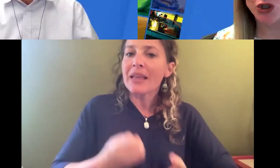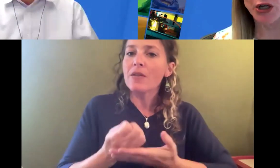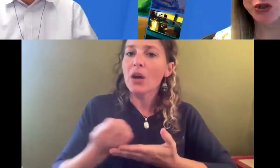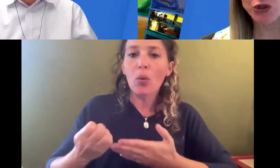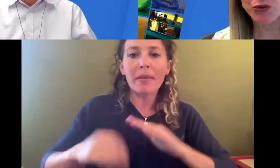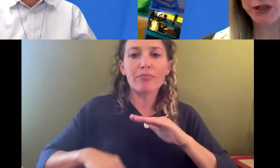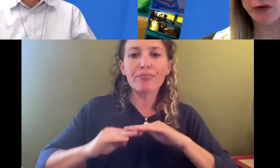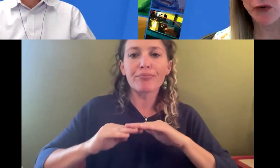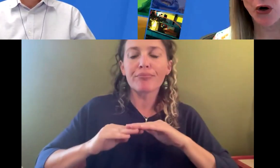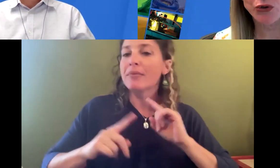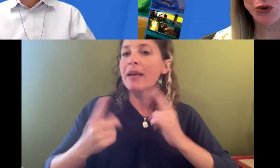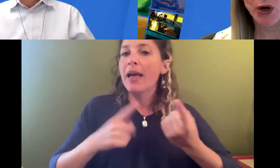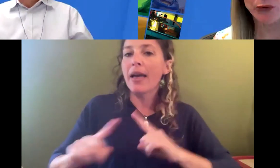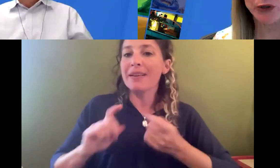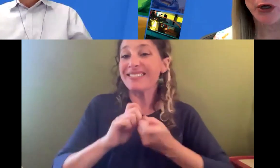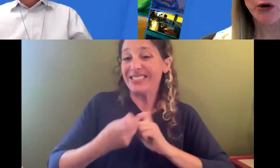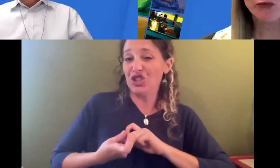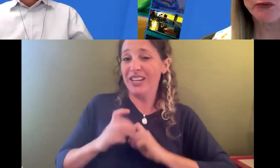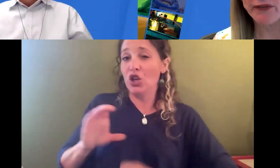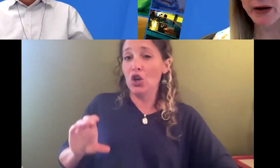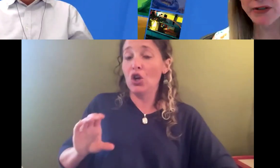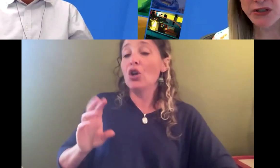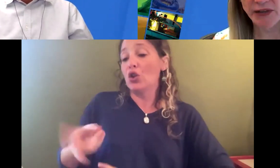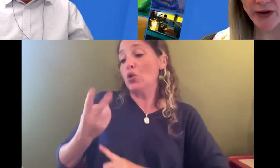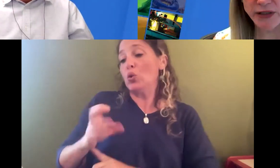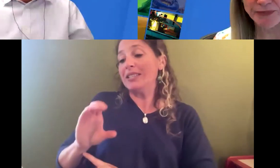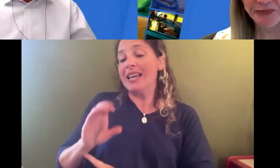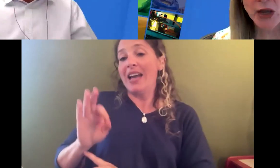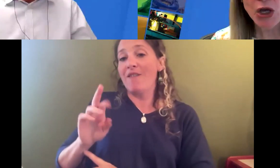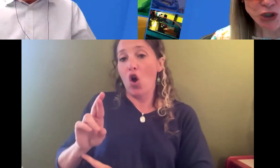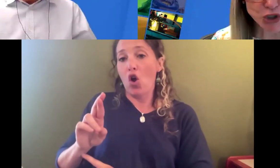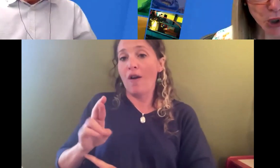changed in 2CFR200 from $5,000 to $10,000.